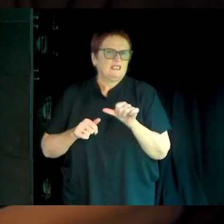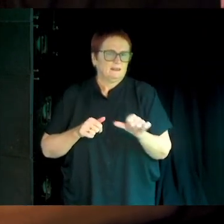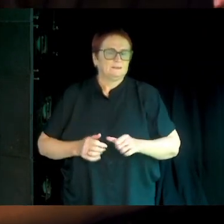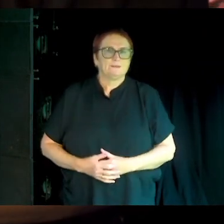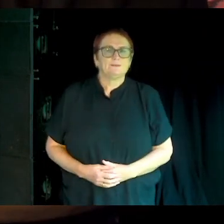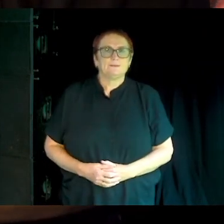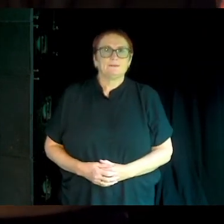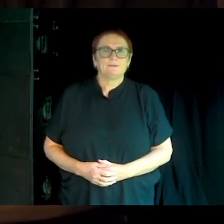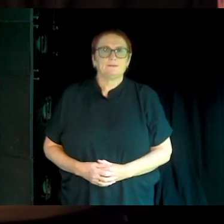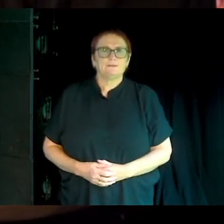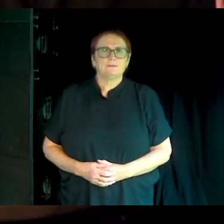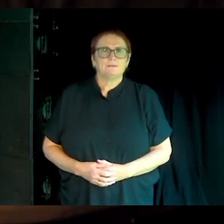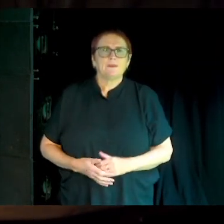just to break the tuna pieces